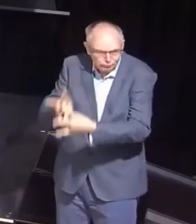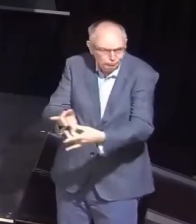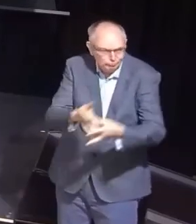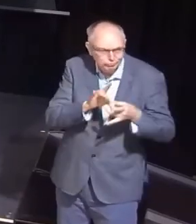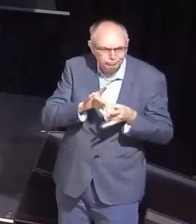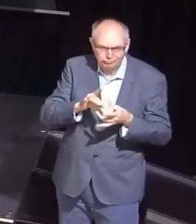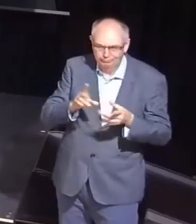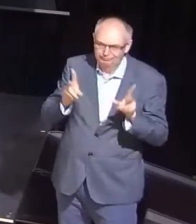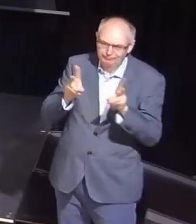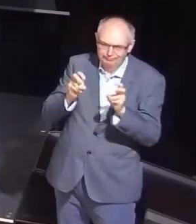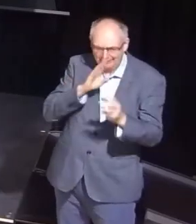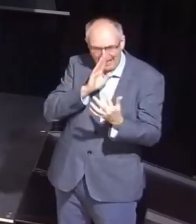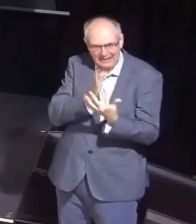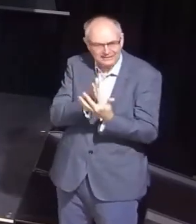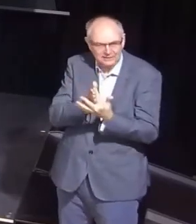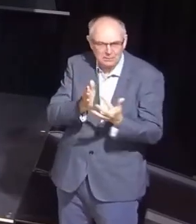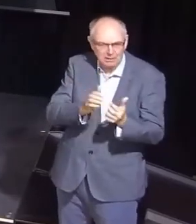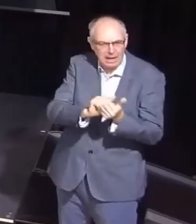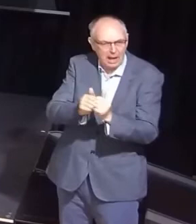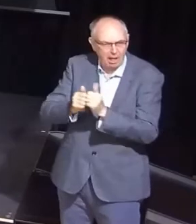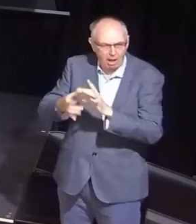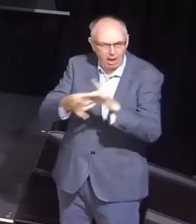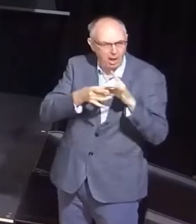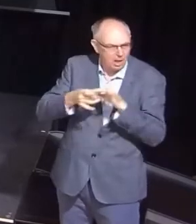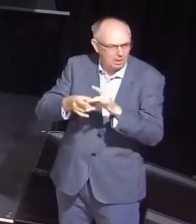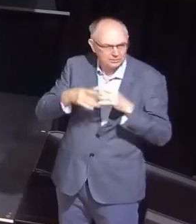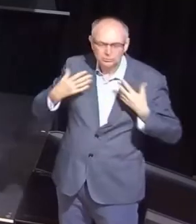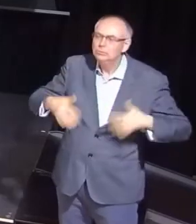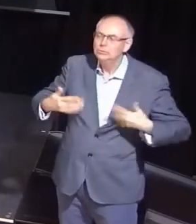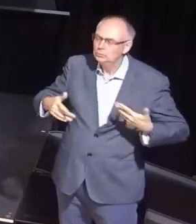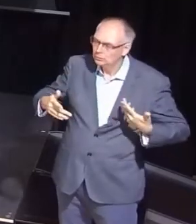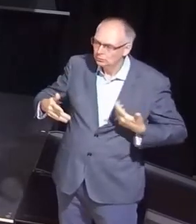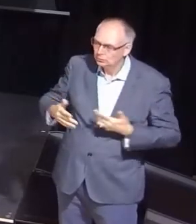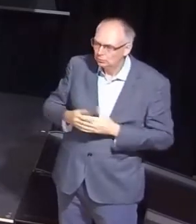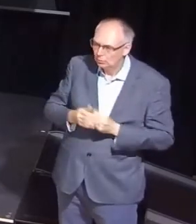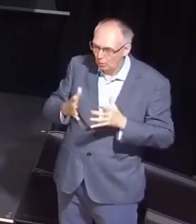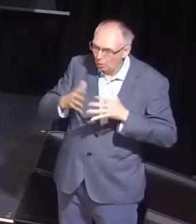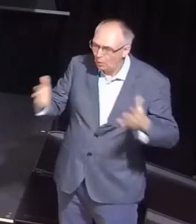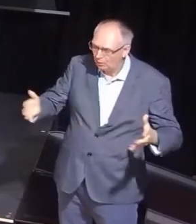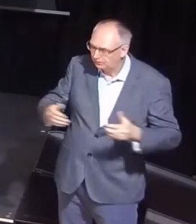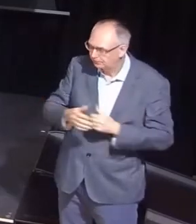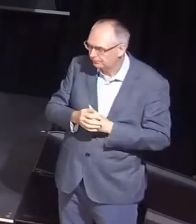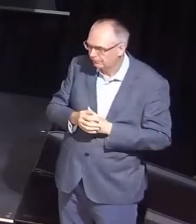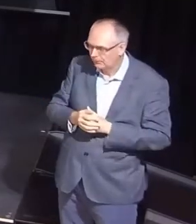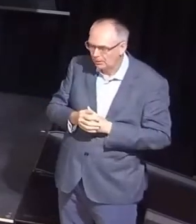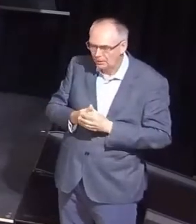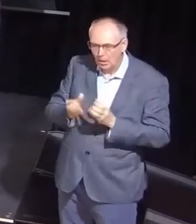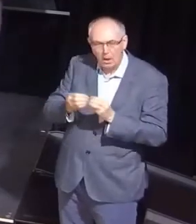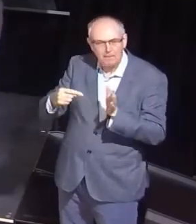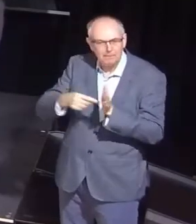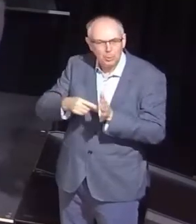..uhm, it was really impactful, it was really amazing. The way we ran the boot camp was kind of like this.